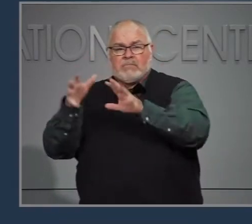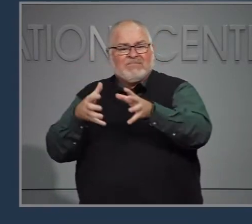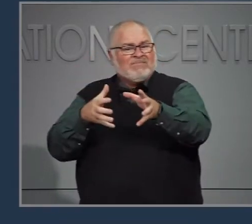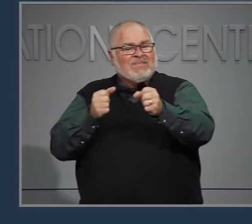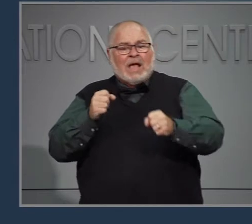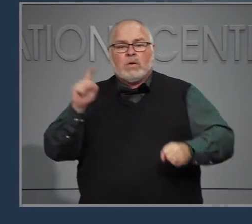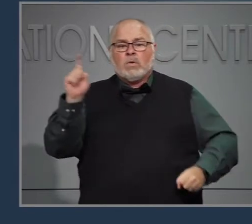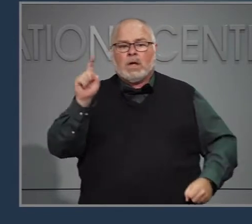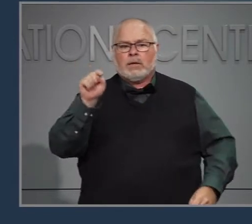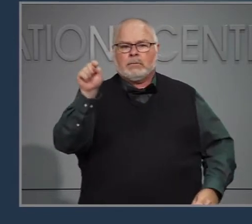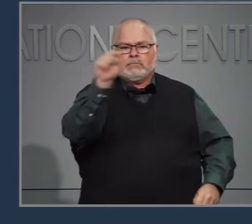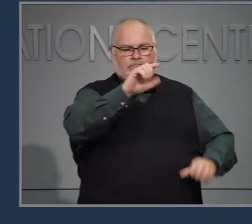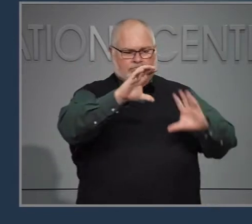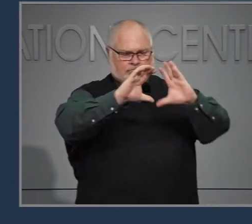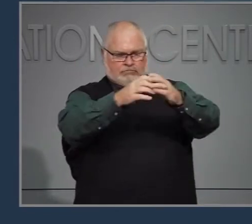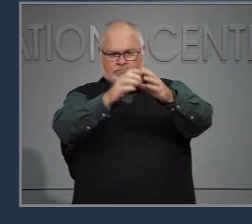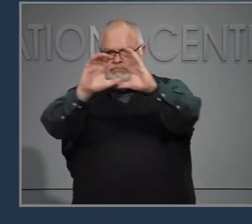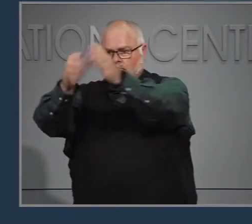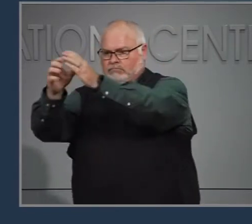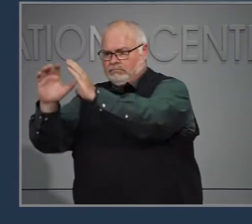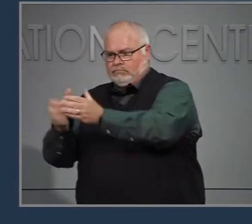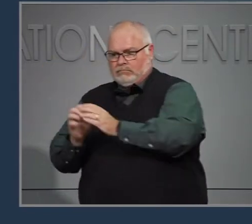AND ARE GATHERED TOGETHER IN ONE PLACE.